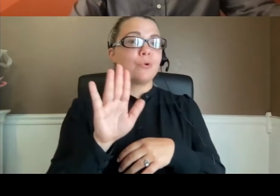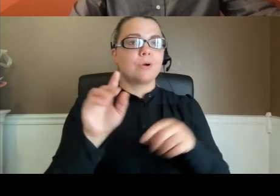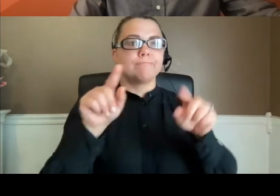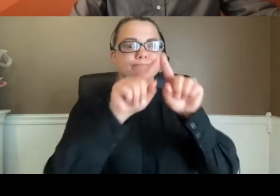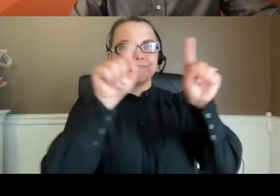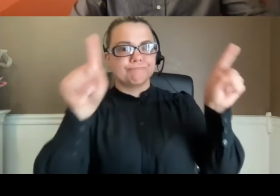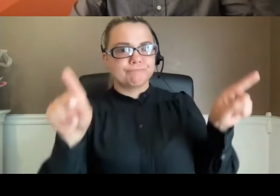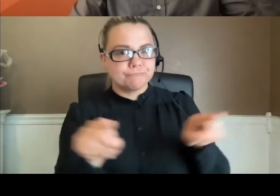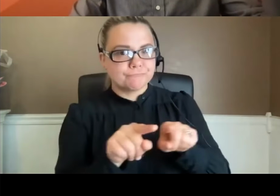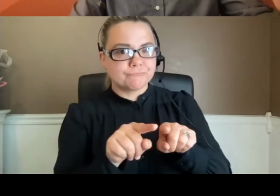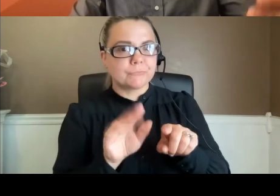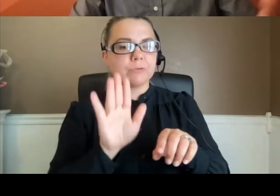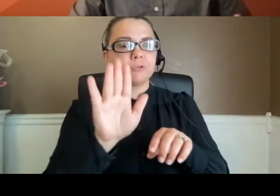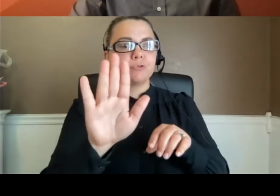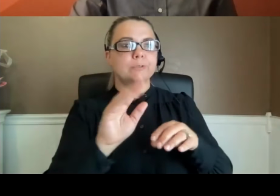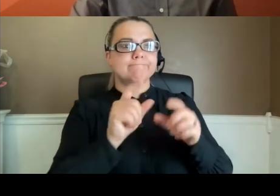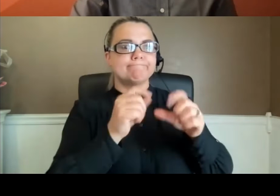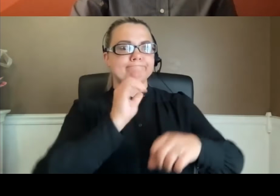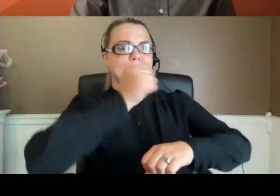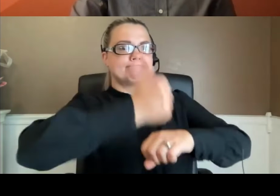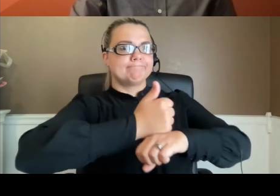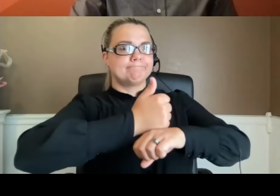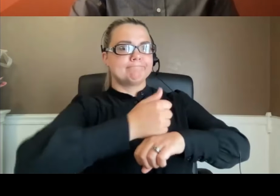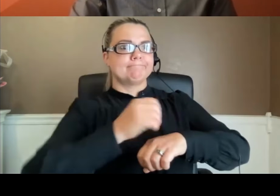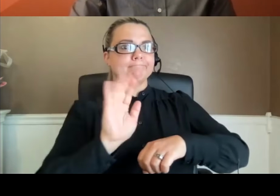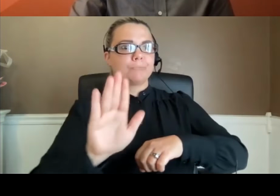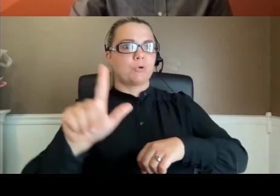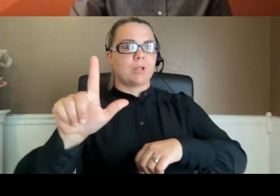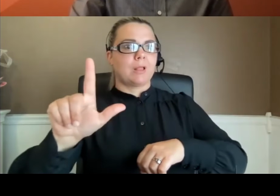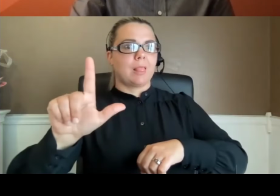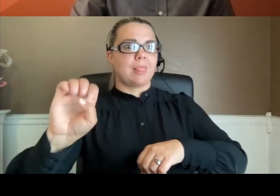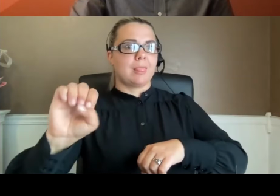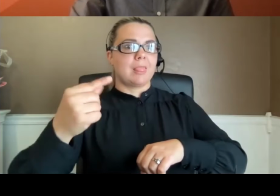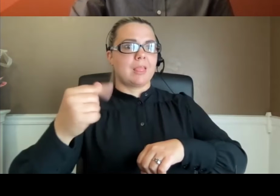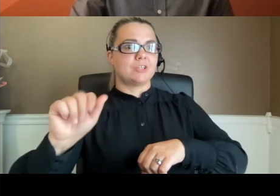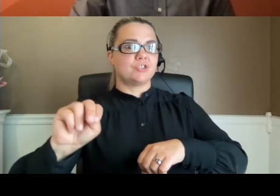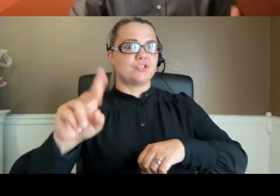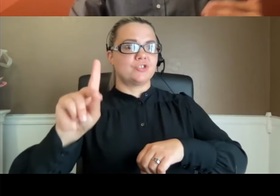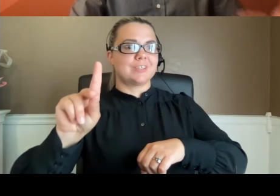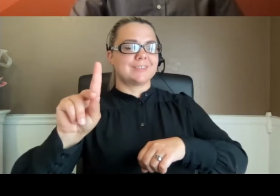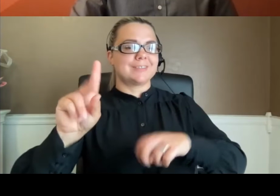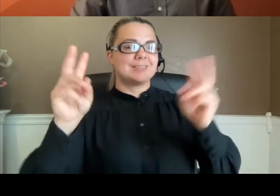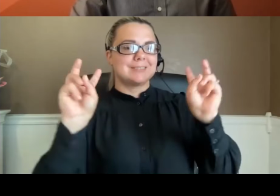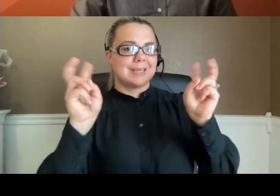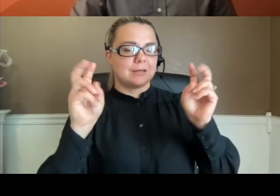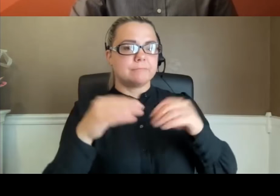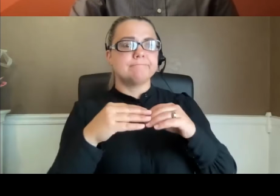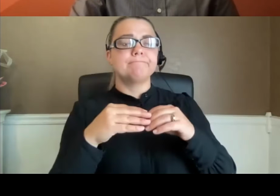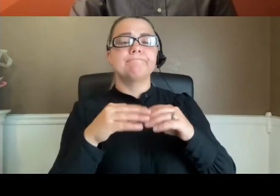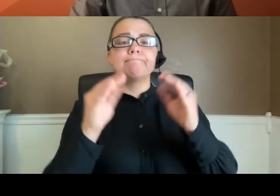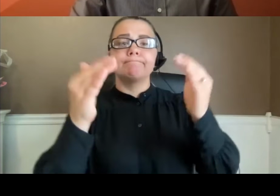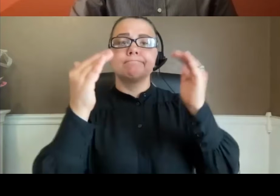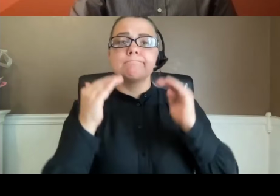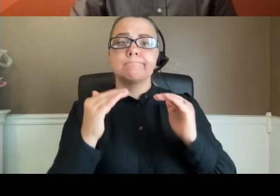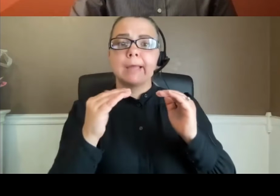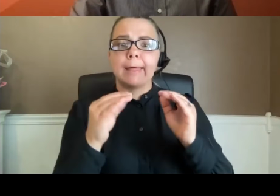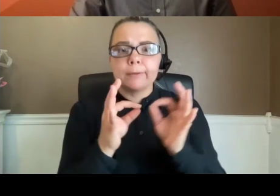your sets, your legend title, okay? And then the other details go in the caption. And so